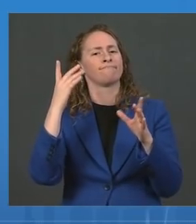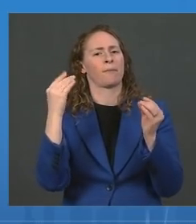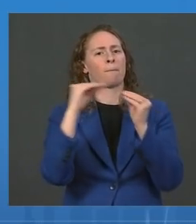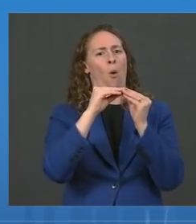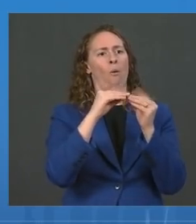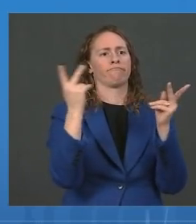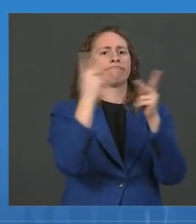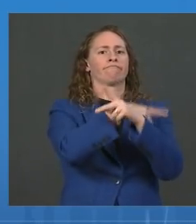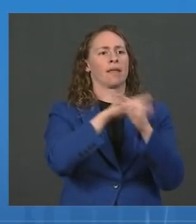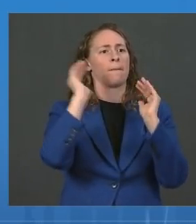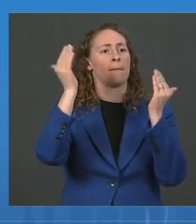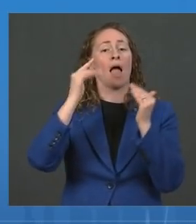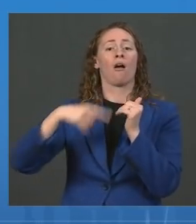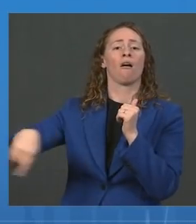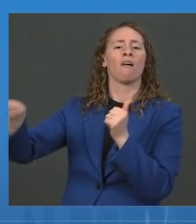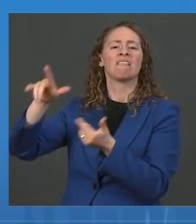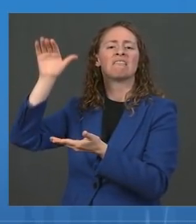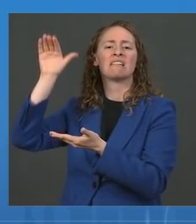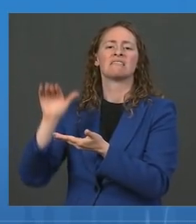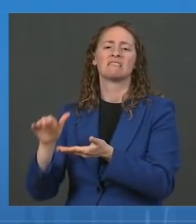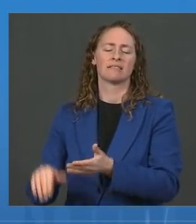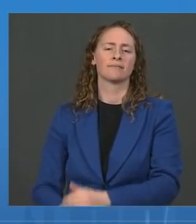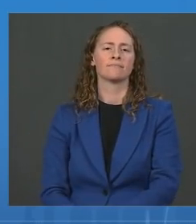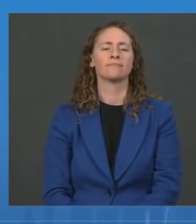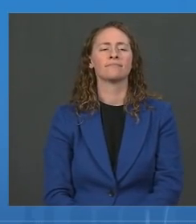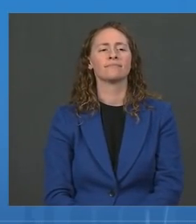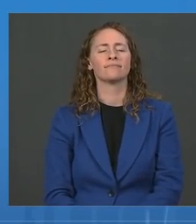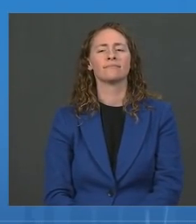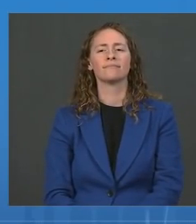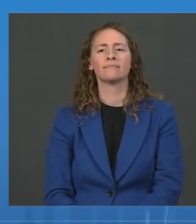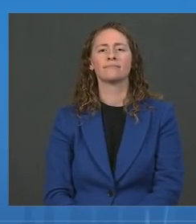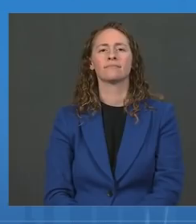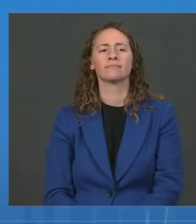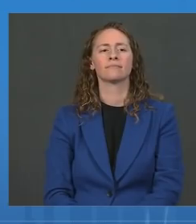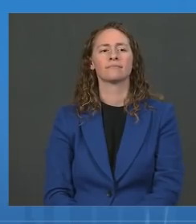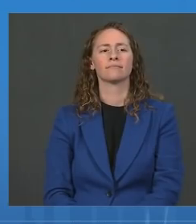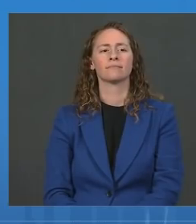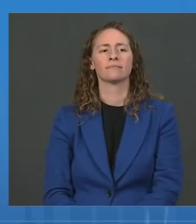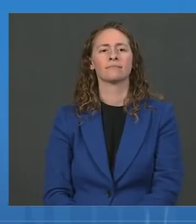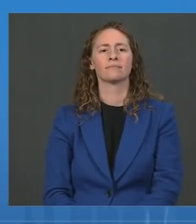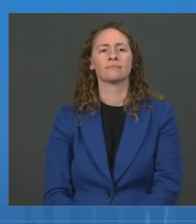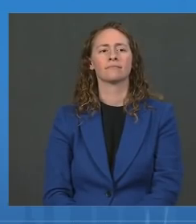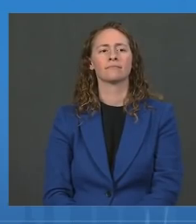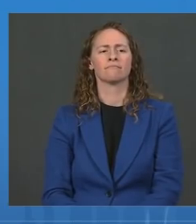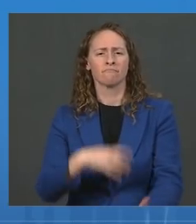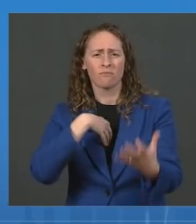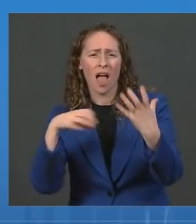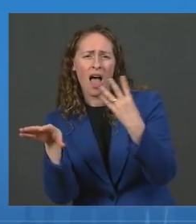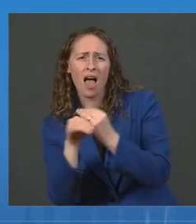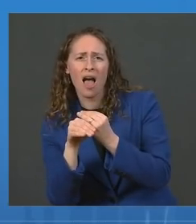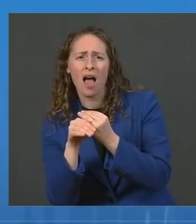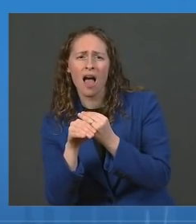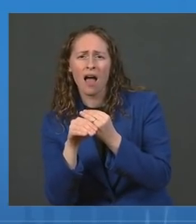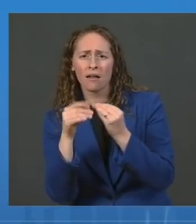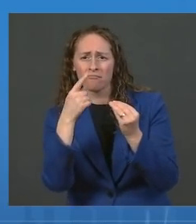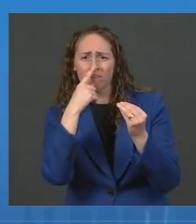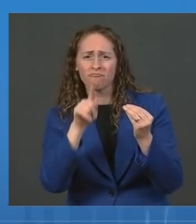Mr. Zients: Yeah. Dr. Murthy: Jeff, can I add one broader point once you're done? Mr. Zients: Please. No, please. Dr. Murthy: Well, I just want to say,